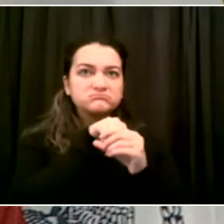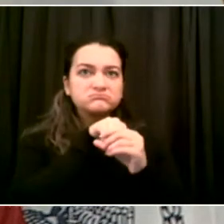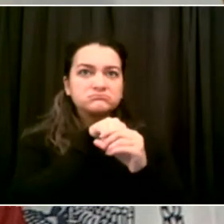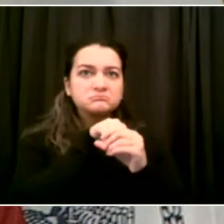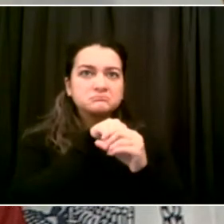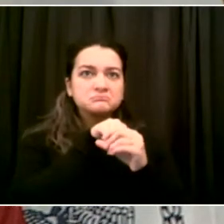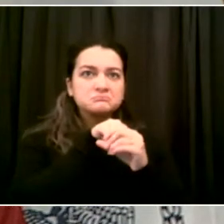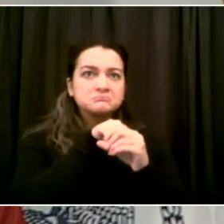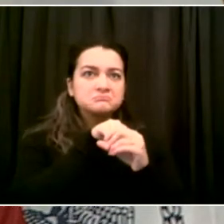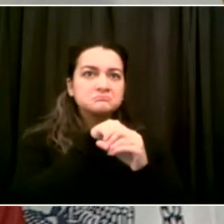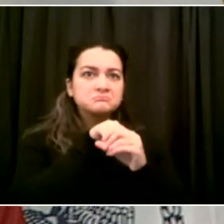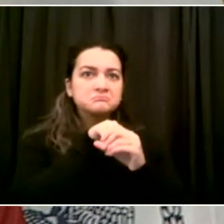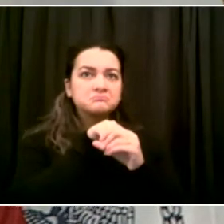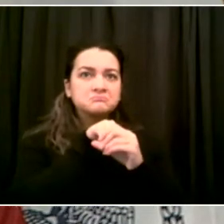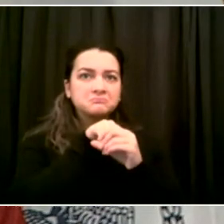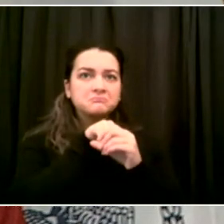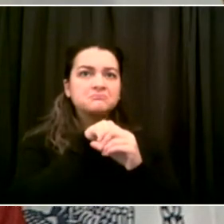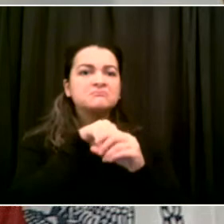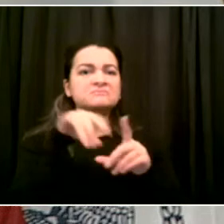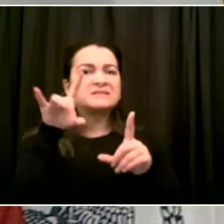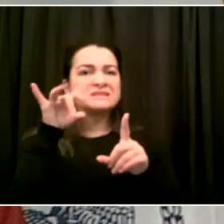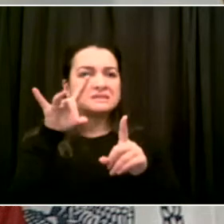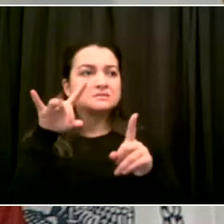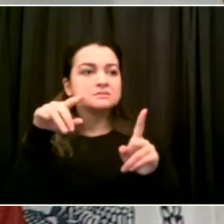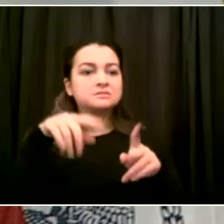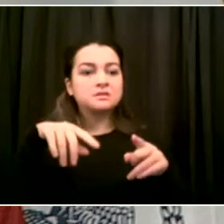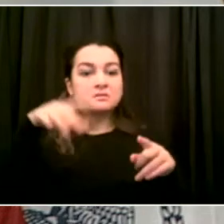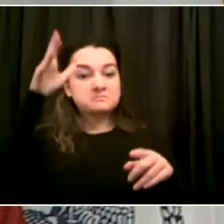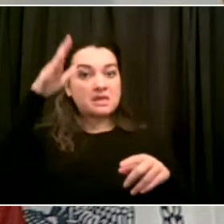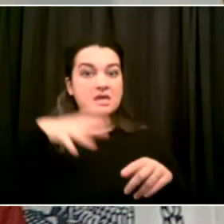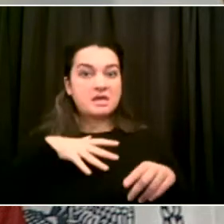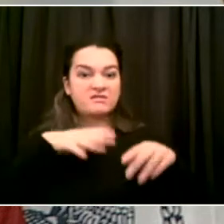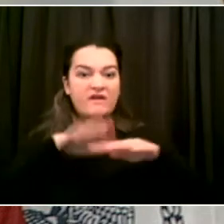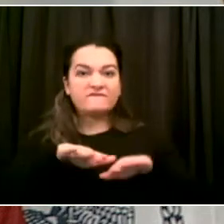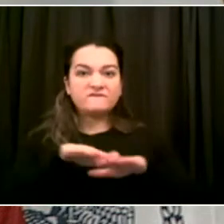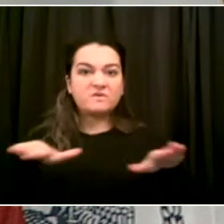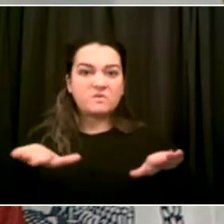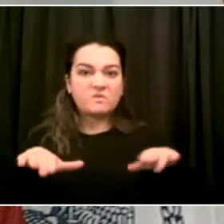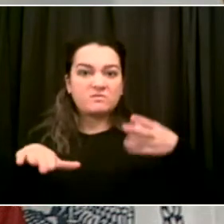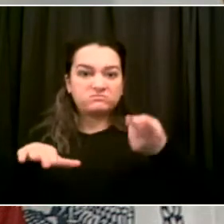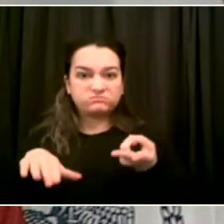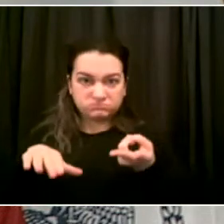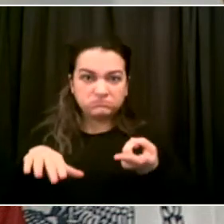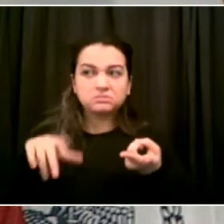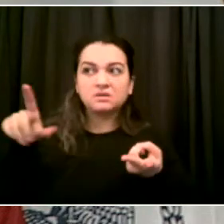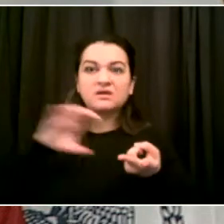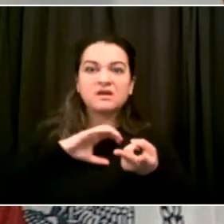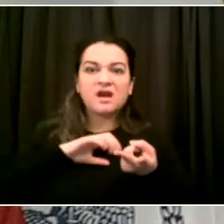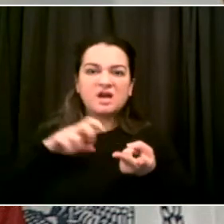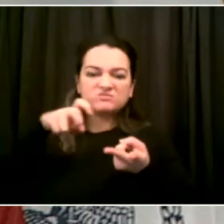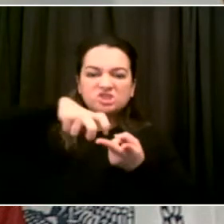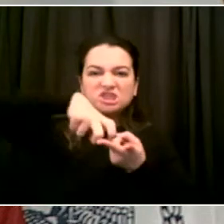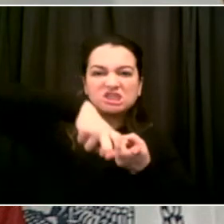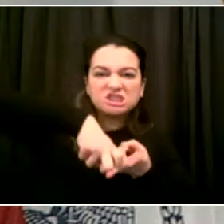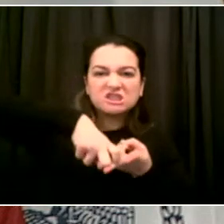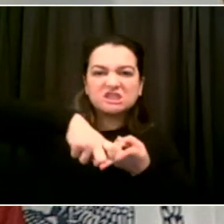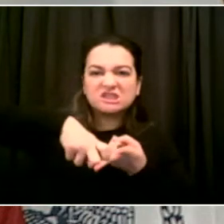GEORGE LLOYD WAS MURDERED, I'VE SEEN A VIDEO